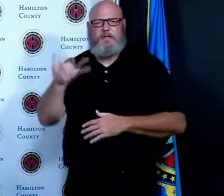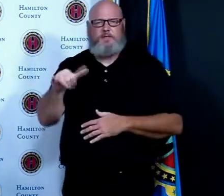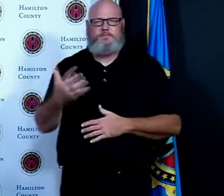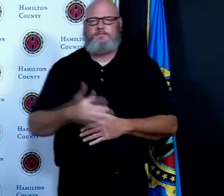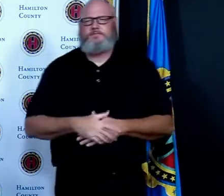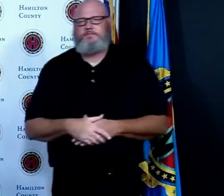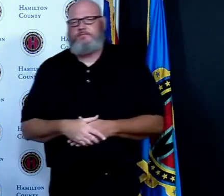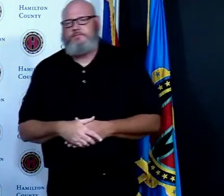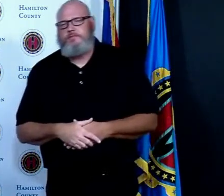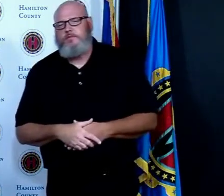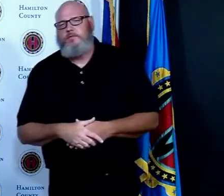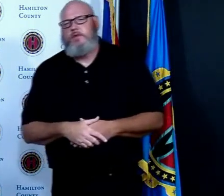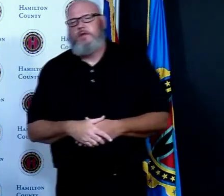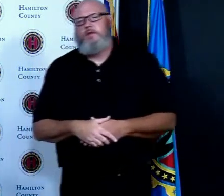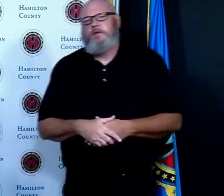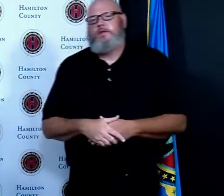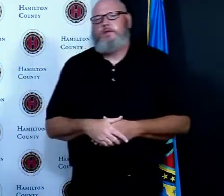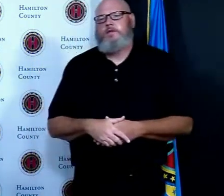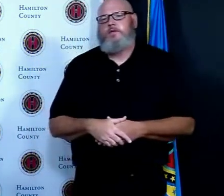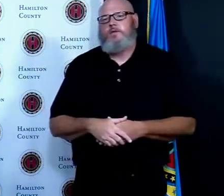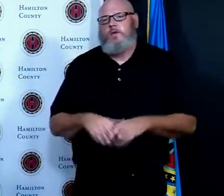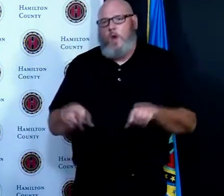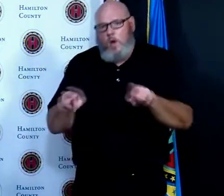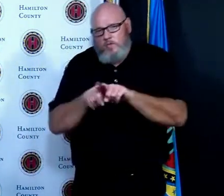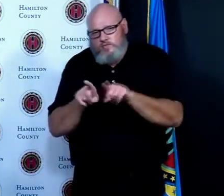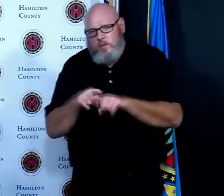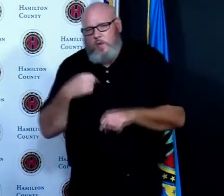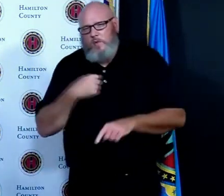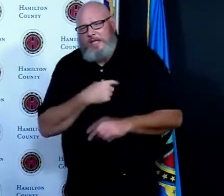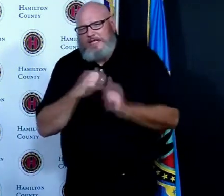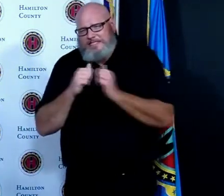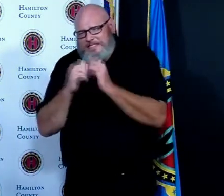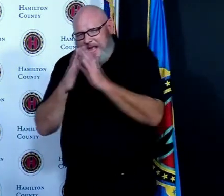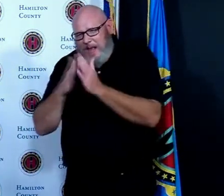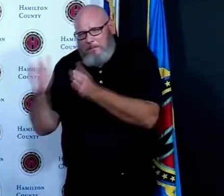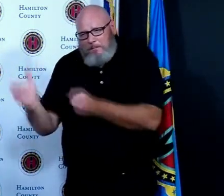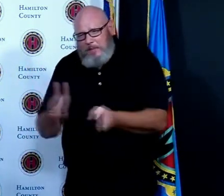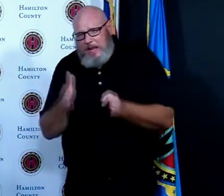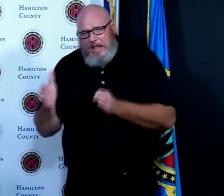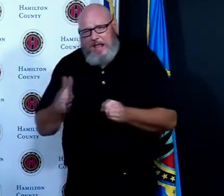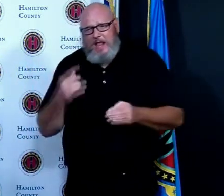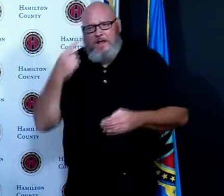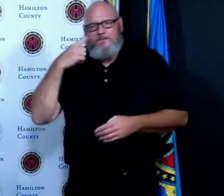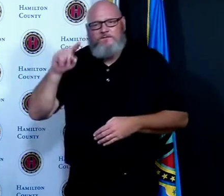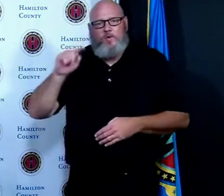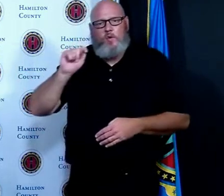you will so that we can load balance the patients if there's some excess capacity in one hospital